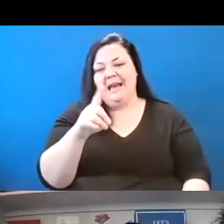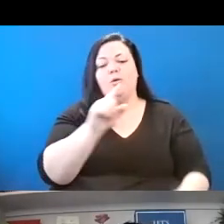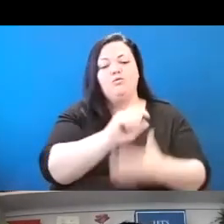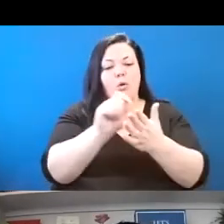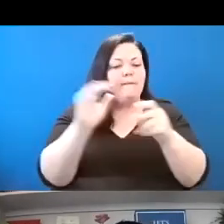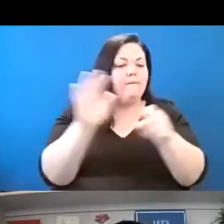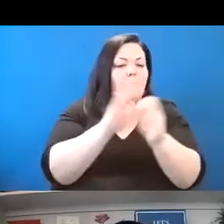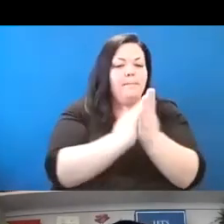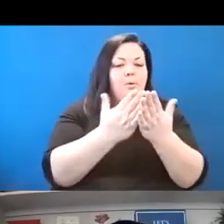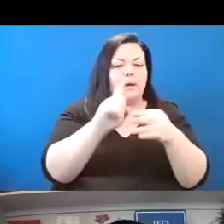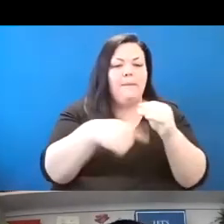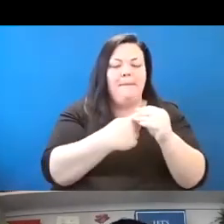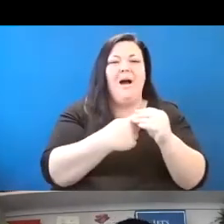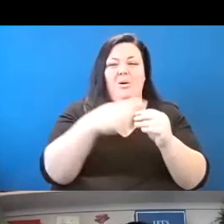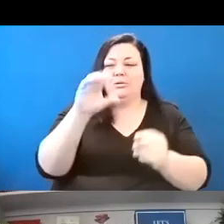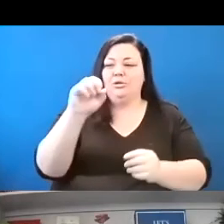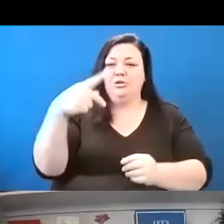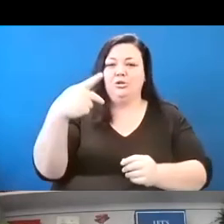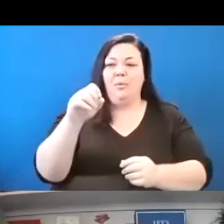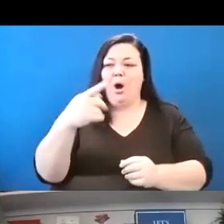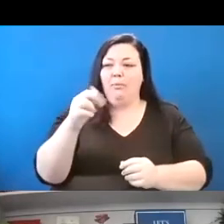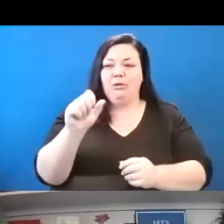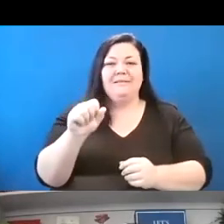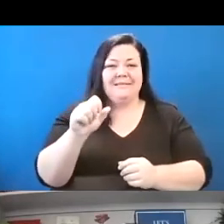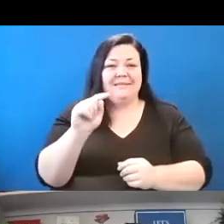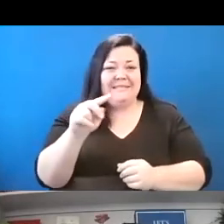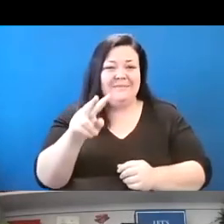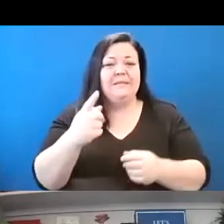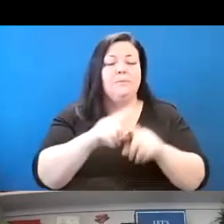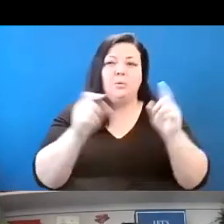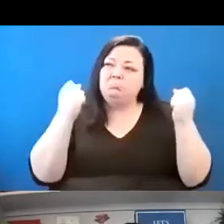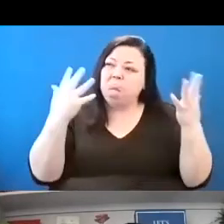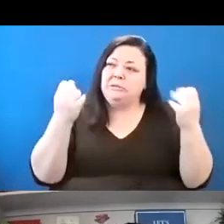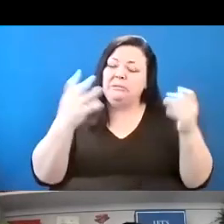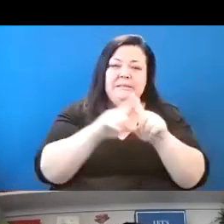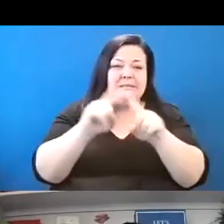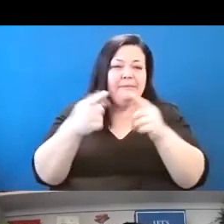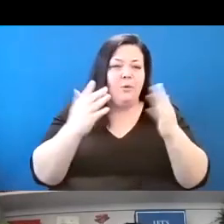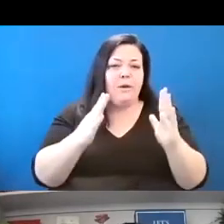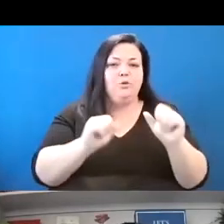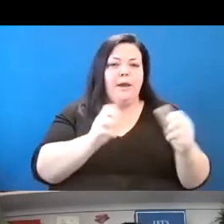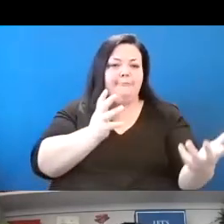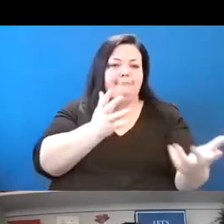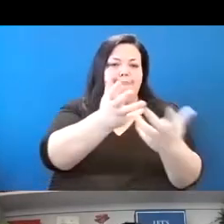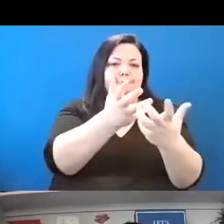about soap operas so there are so many ways to engage with your favorite icon so that we're